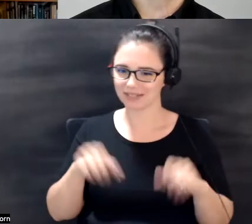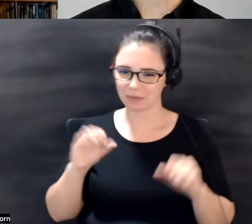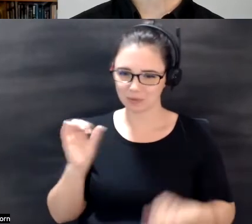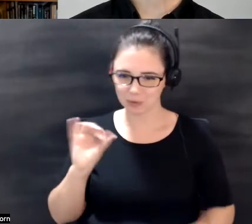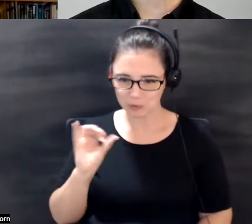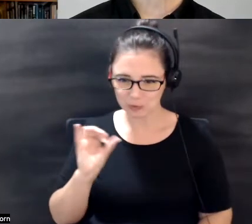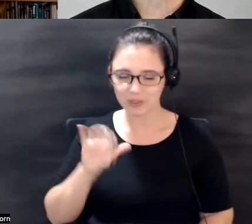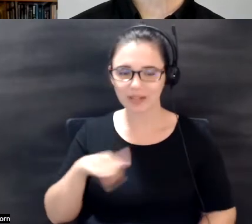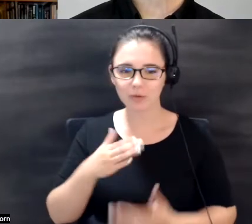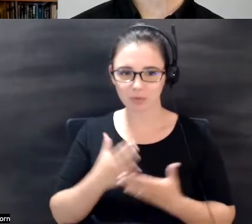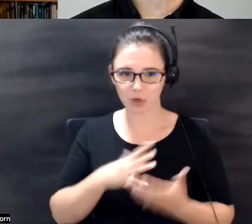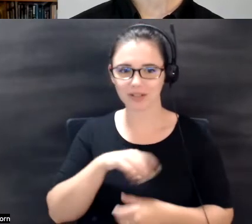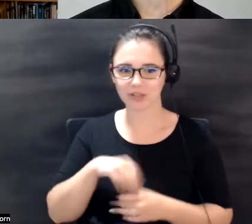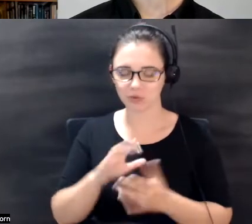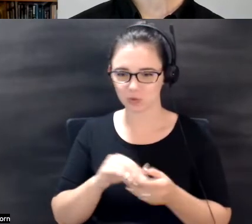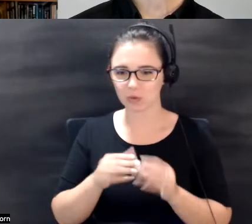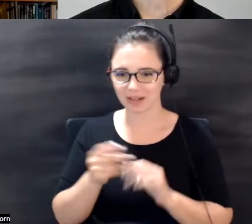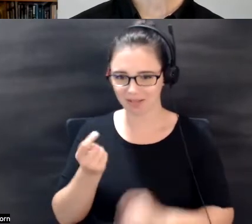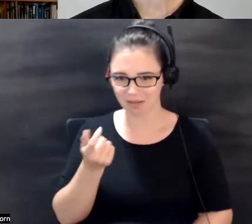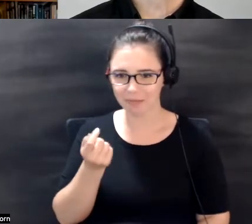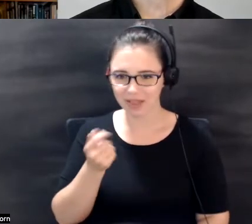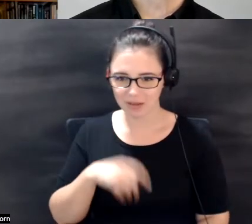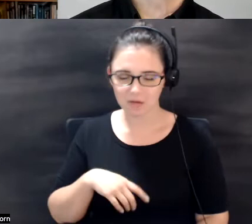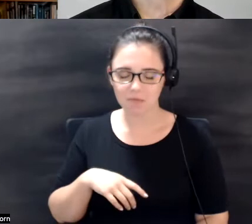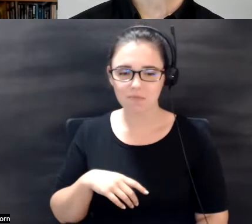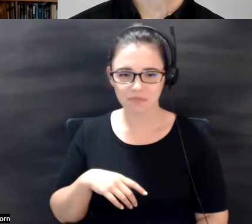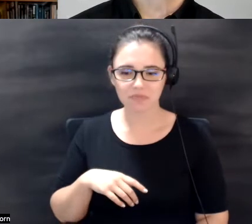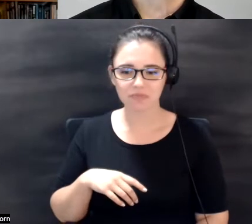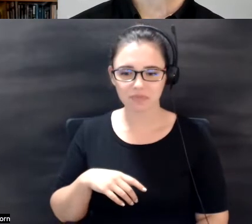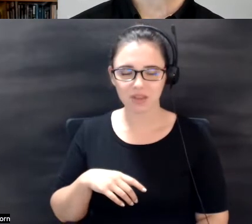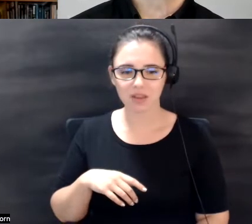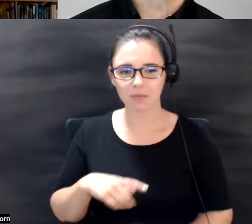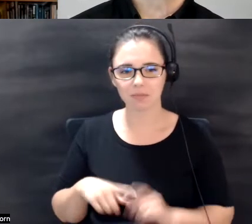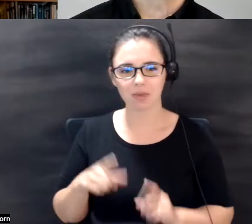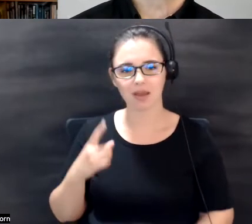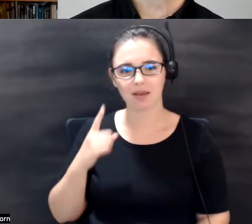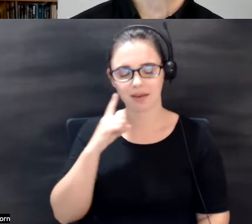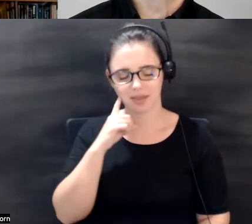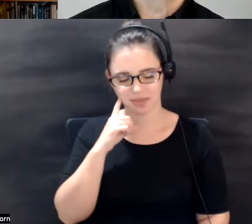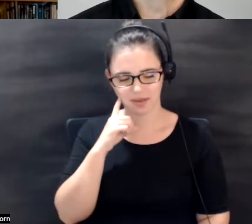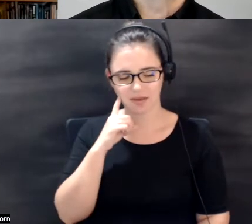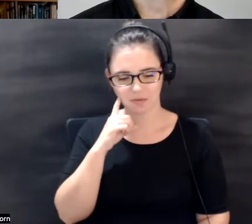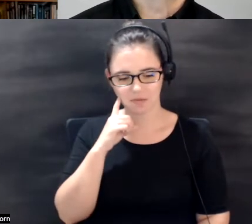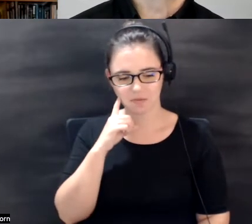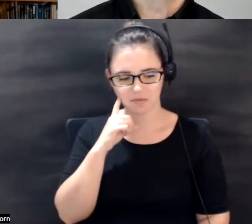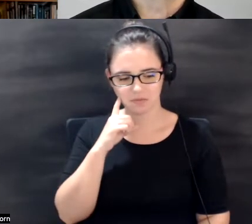that's in the story a little bit. Uh, but I think uh, it was also, gosh,